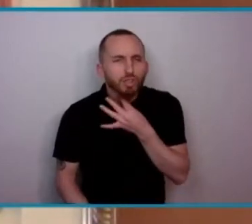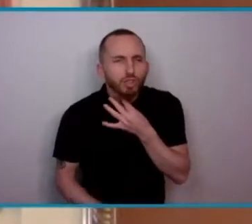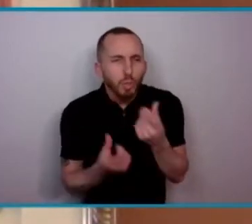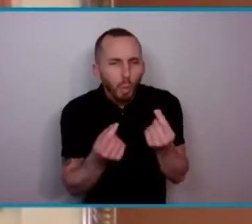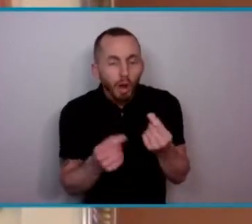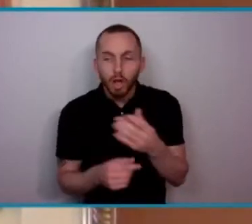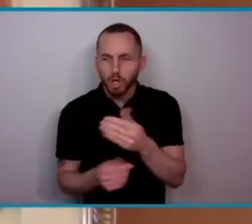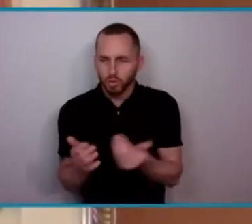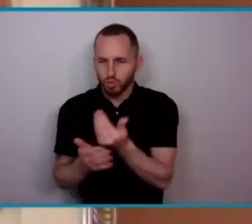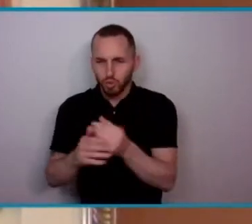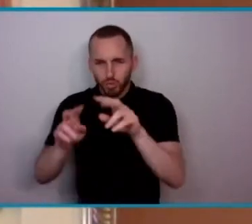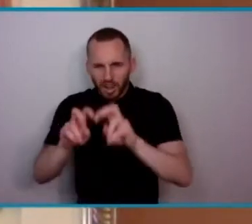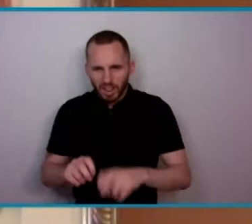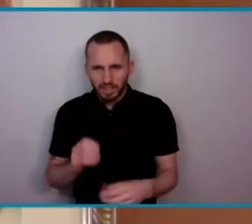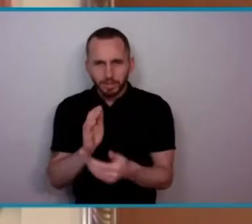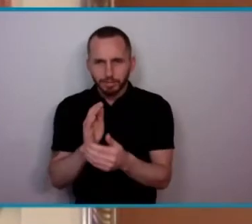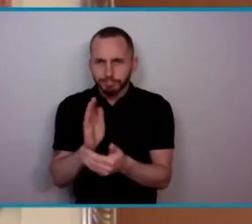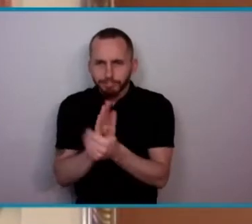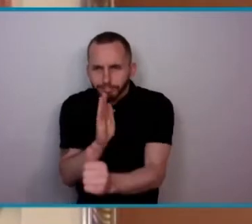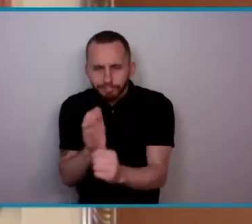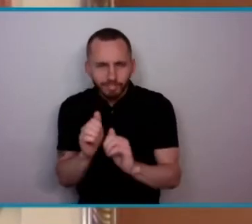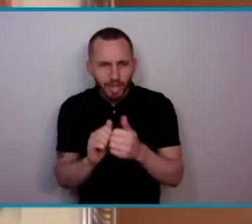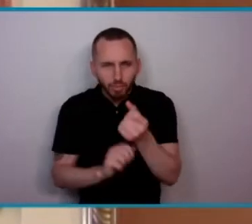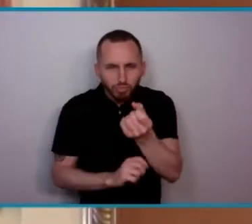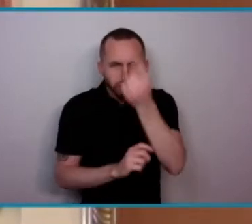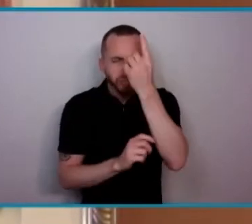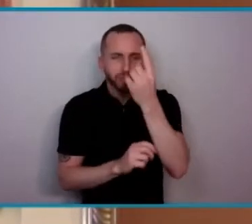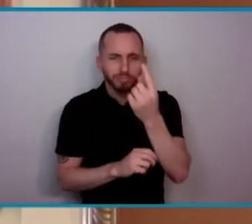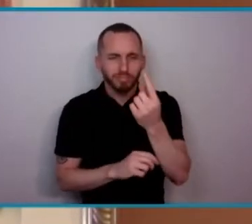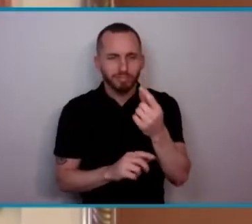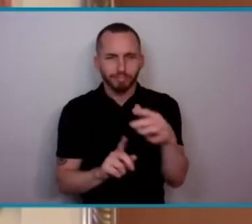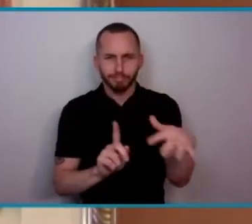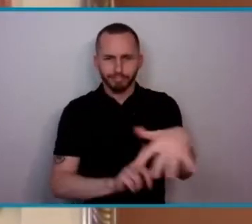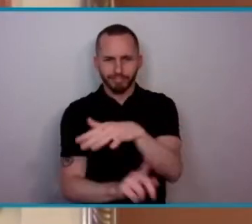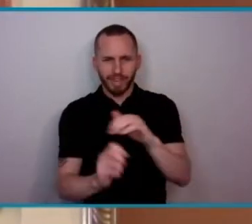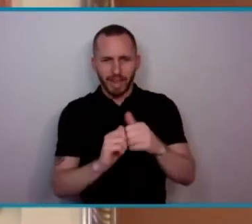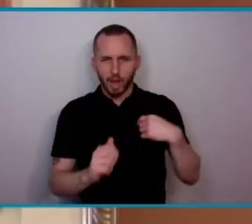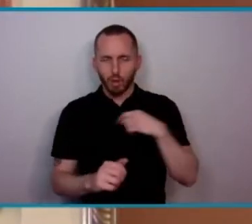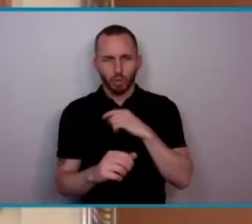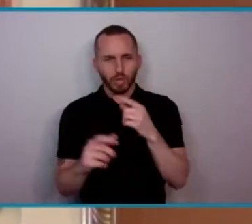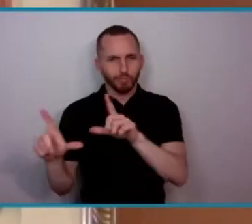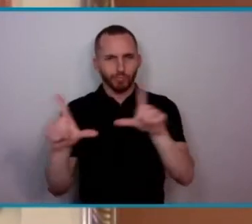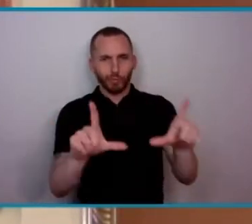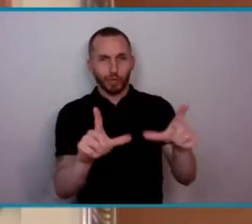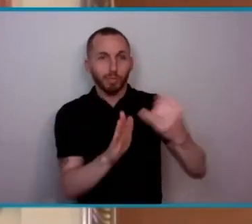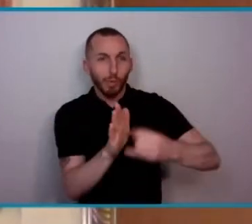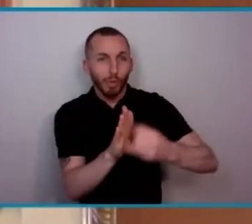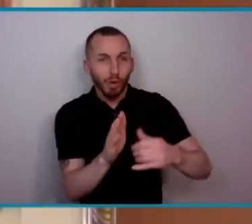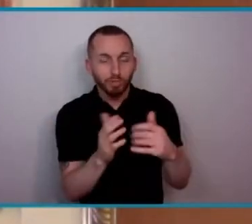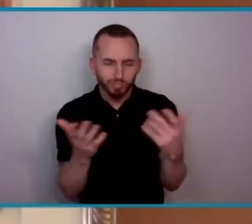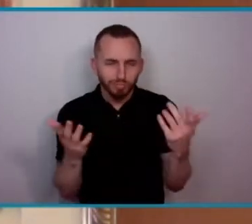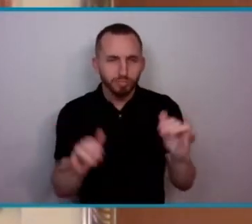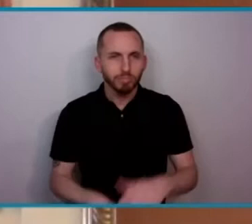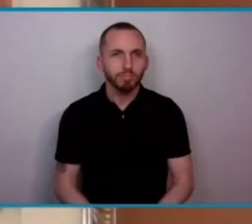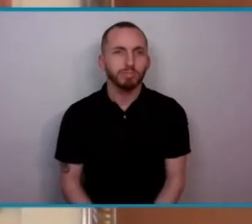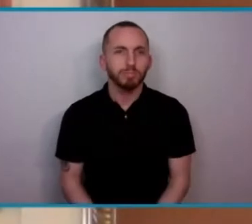to try to understand a taxonomy around how we think about art, it was just perfect timing